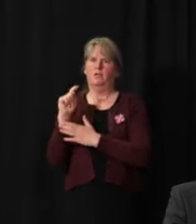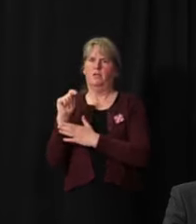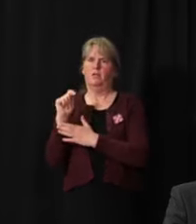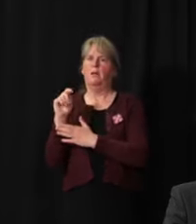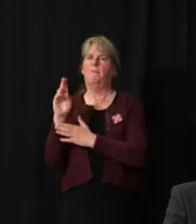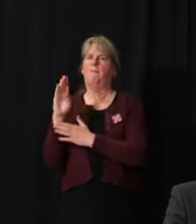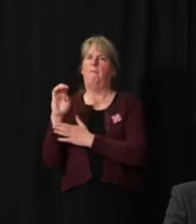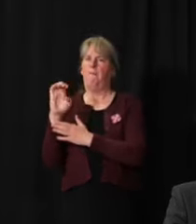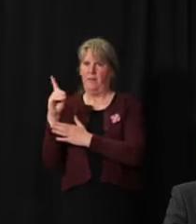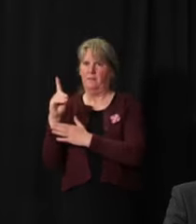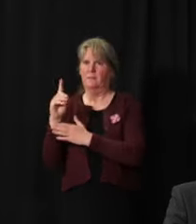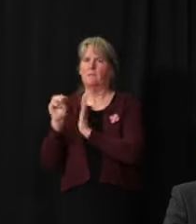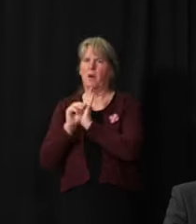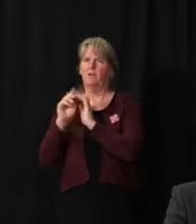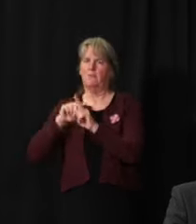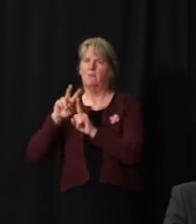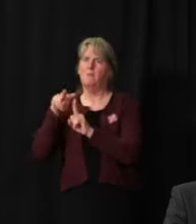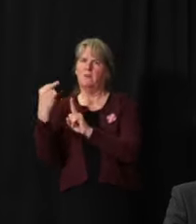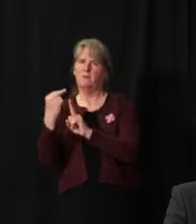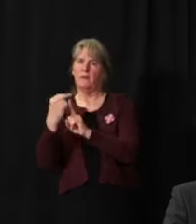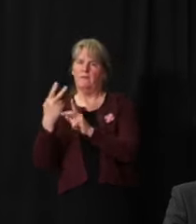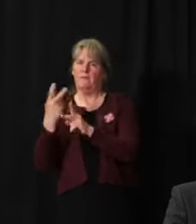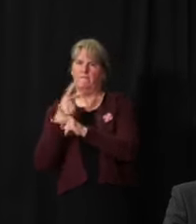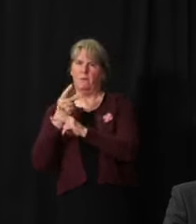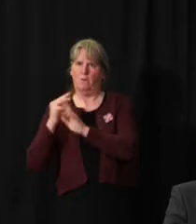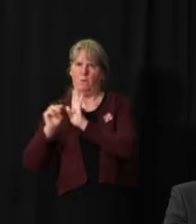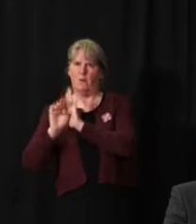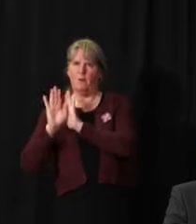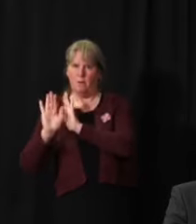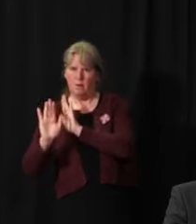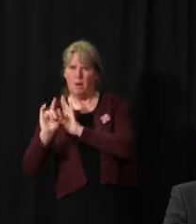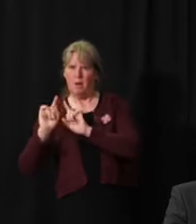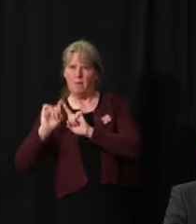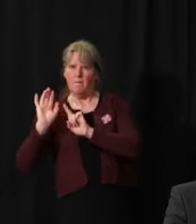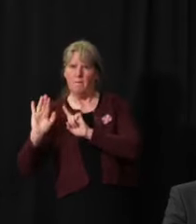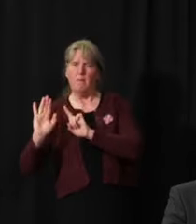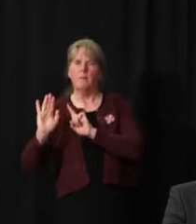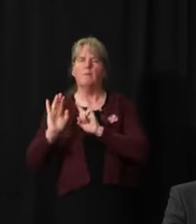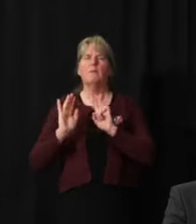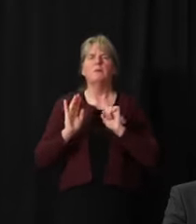purpose of the agent-based modelling which looks at everything in a completely different way.